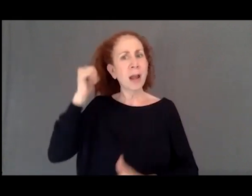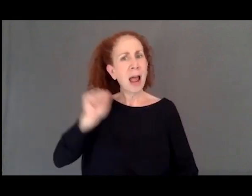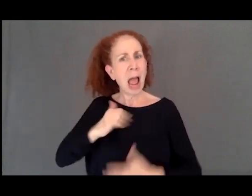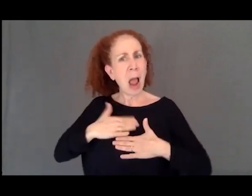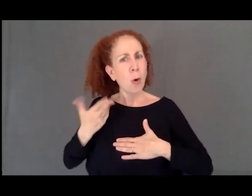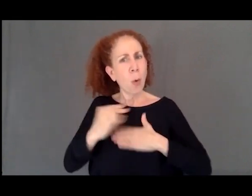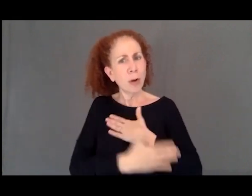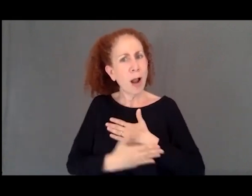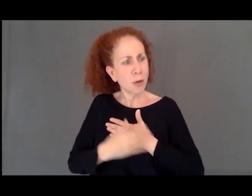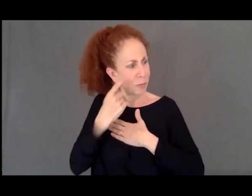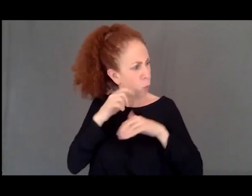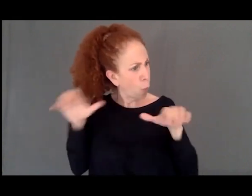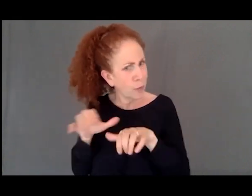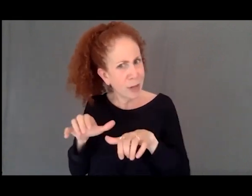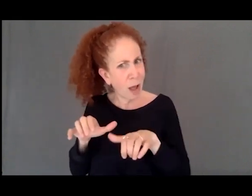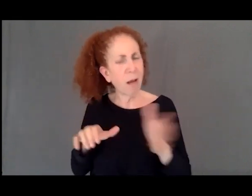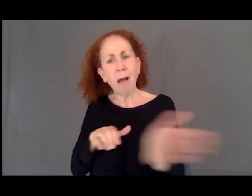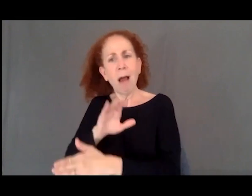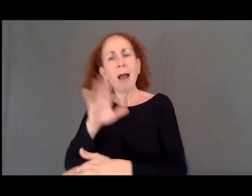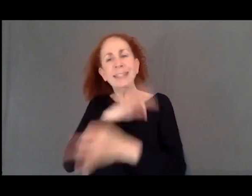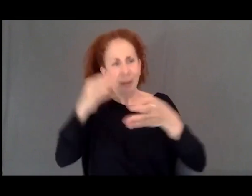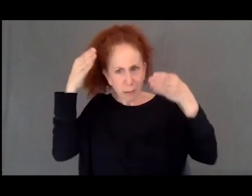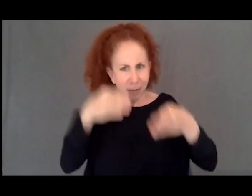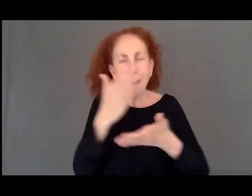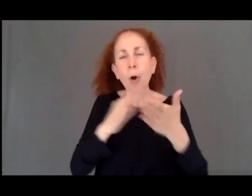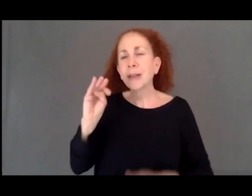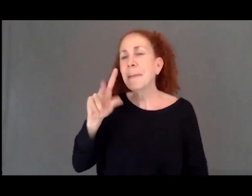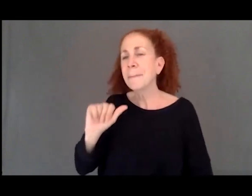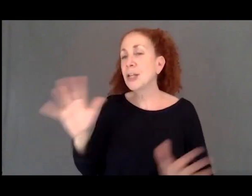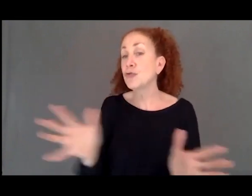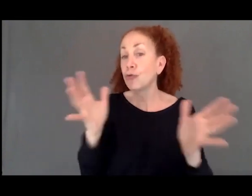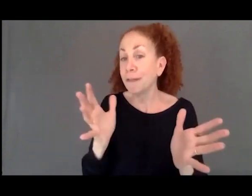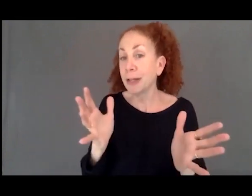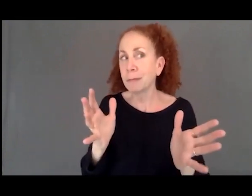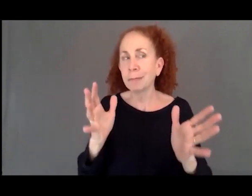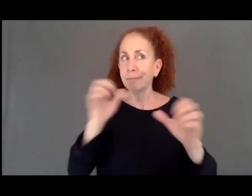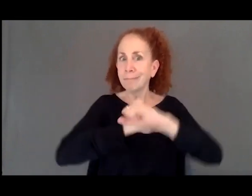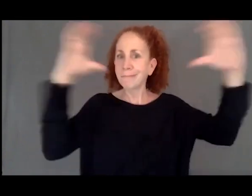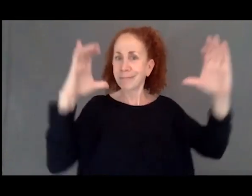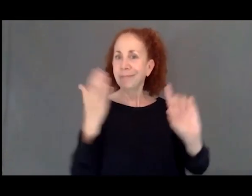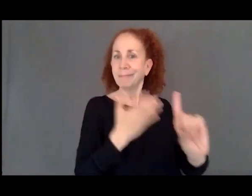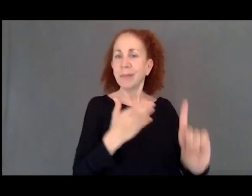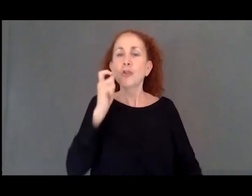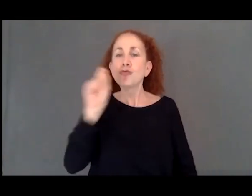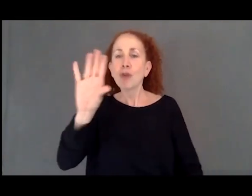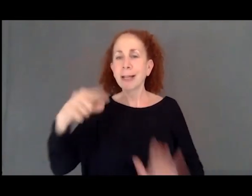as a country has done and to focus on this partly media-driven creation about what Ukraine symbolizes.